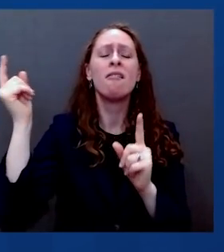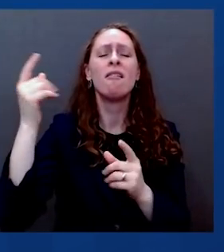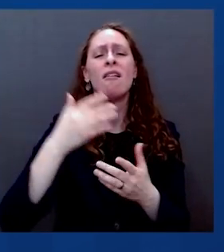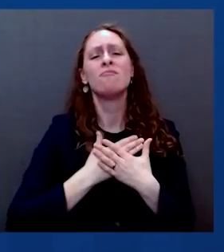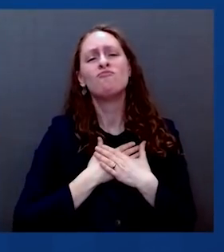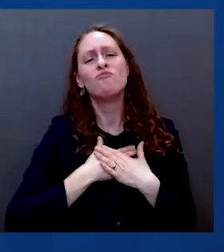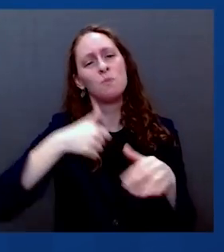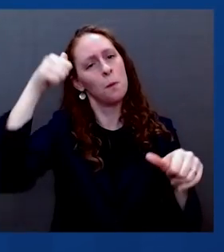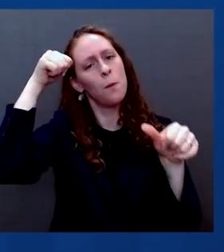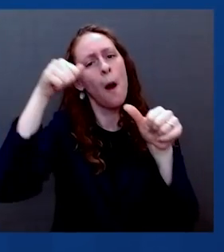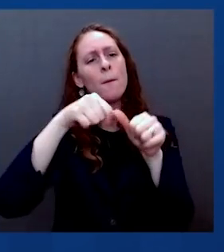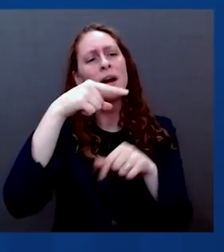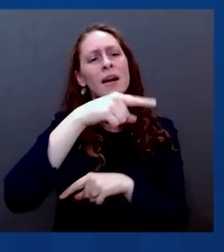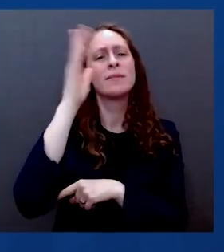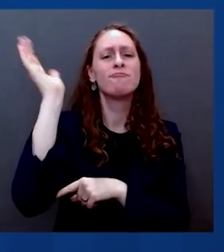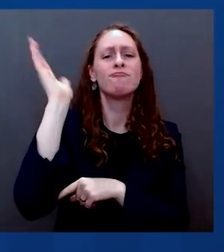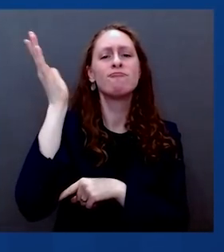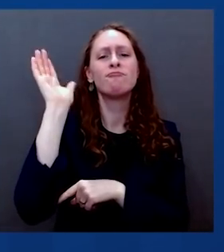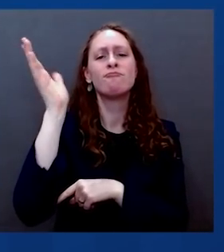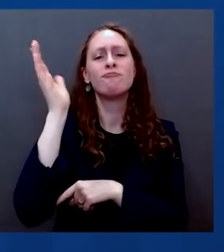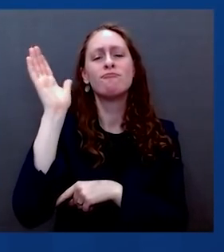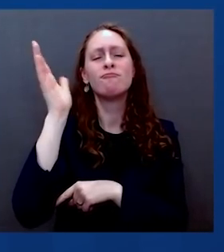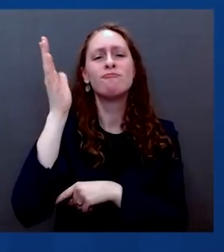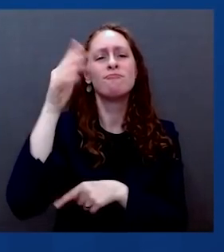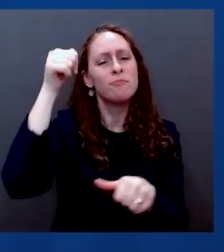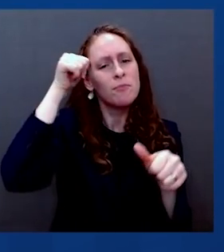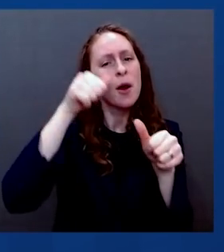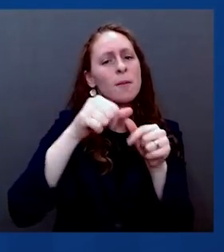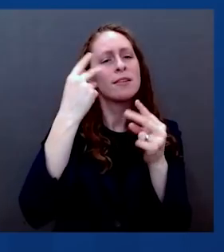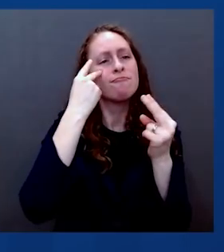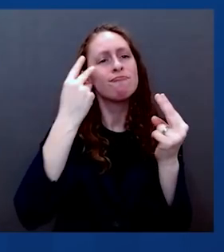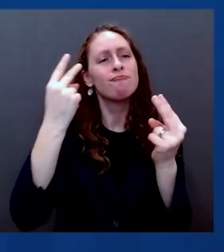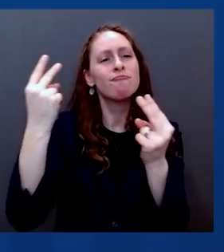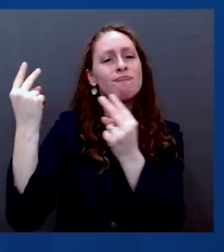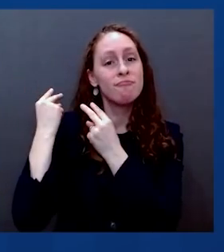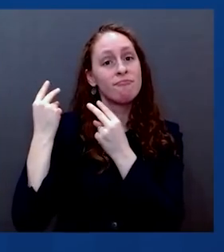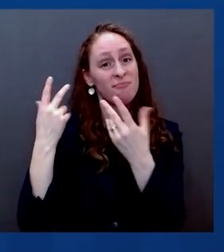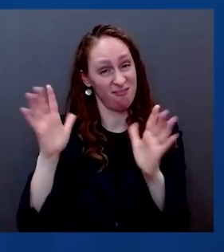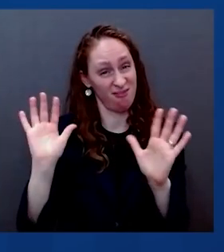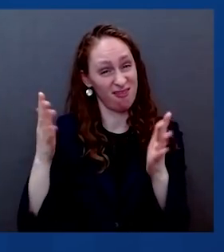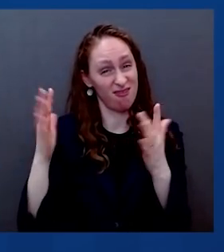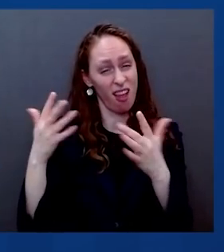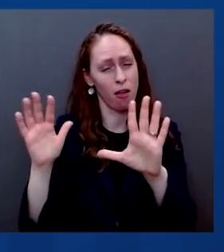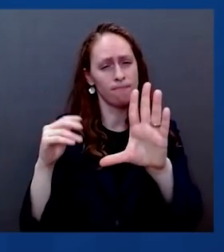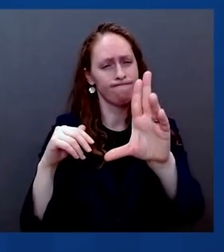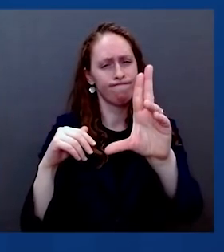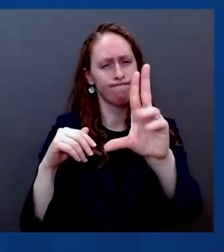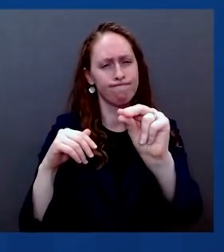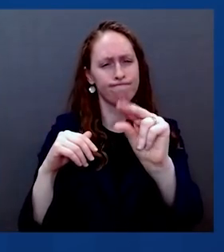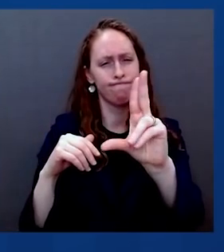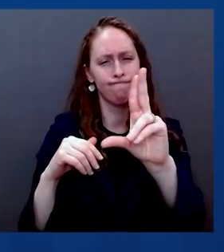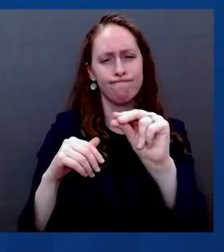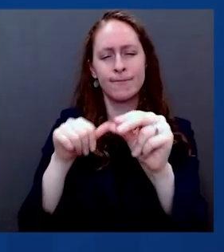We must translate eulogy into action. We need to follow John Lewis's footsteps.